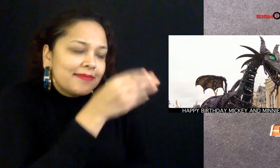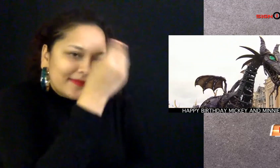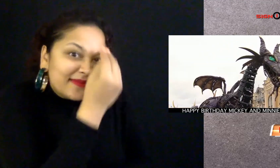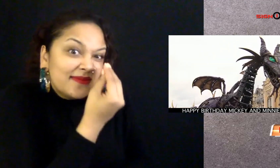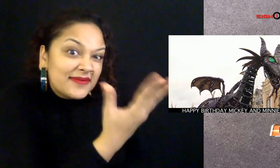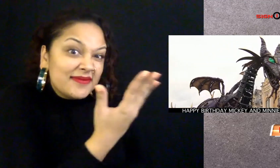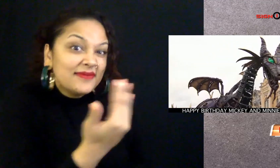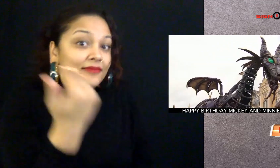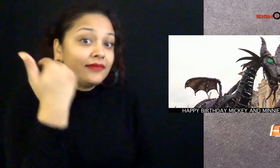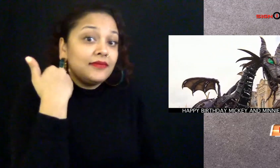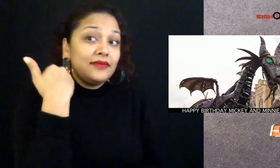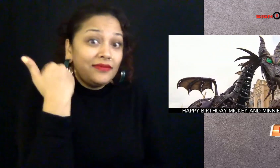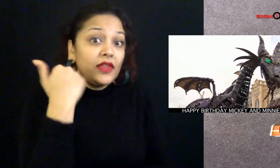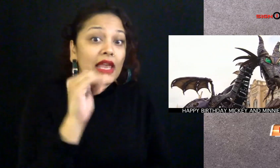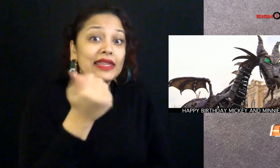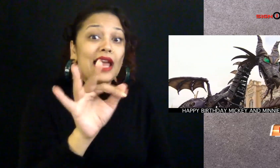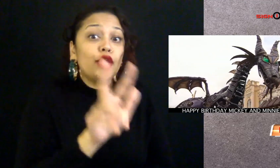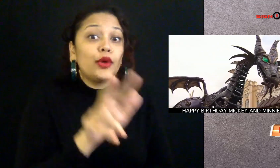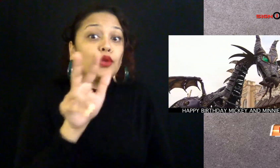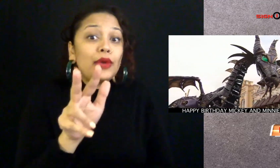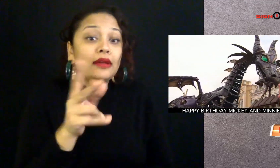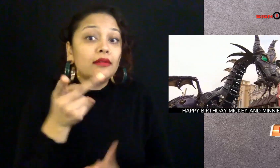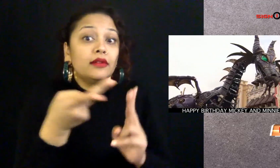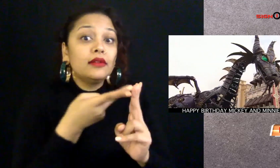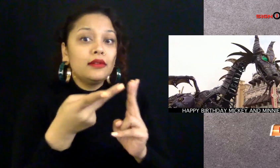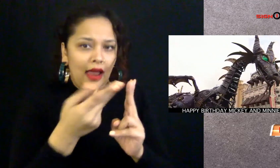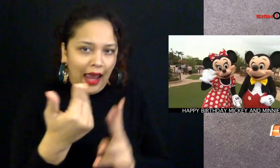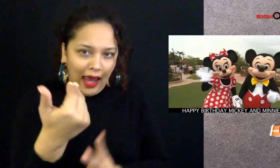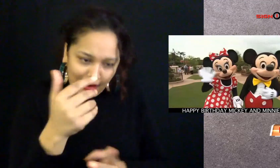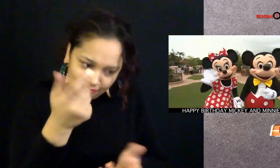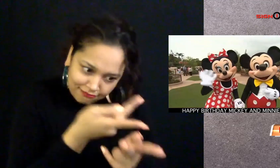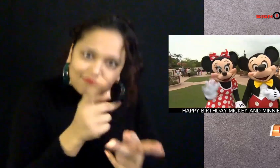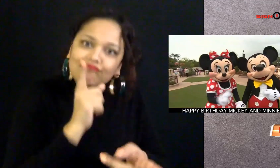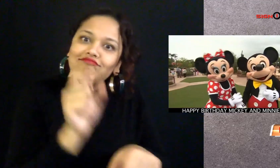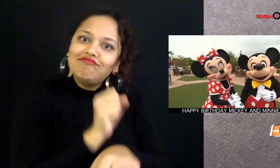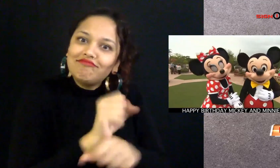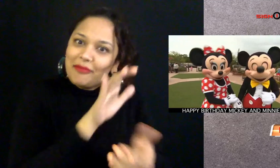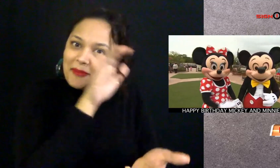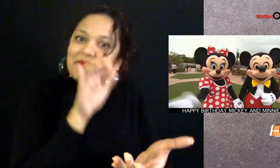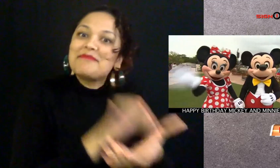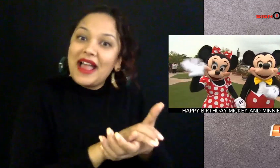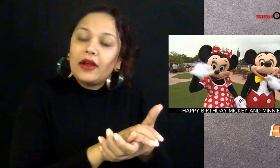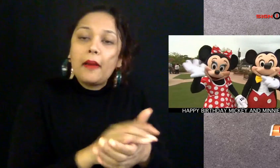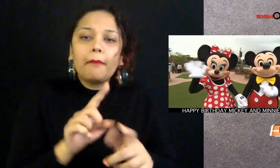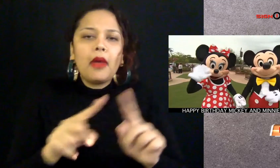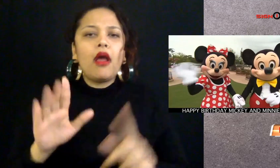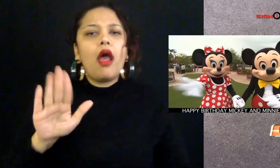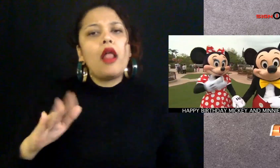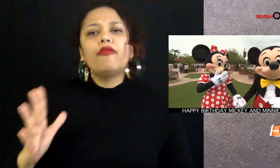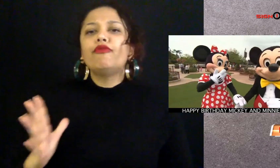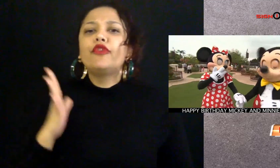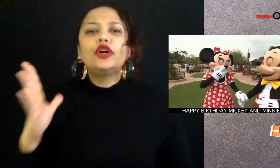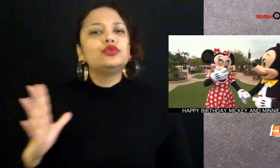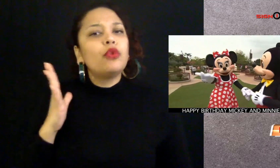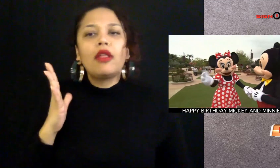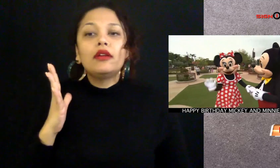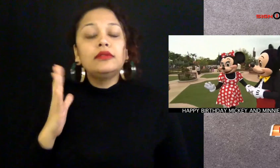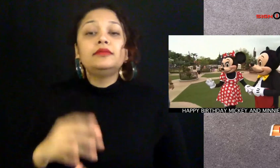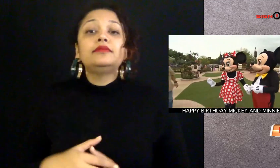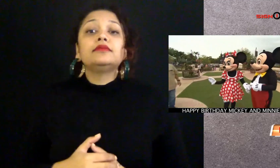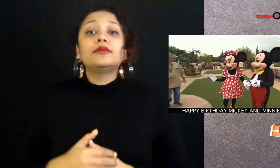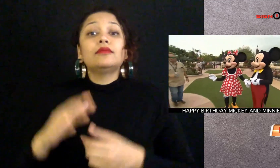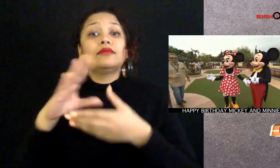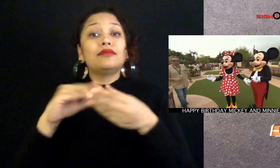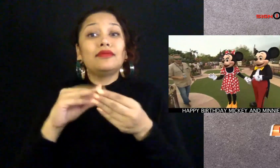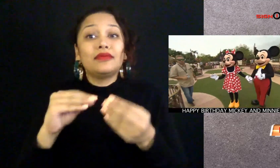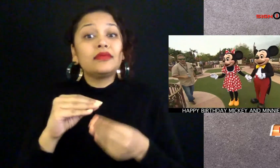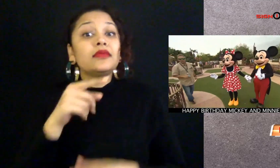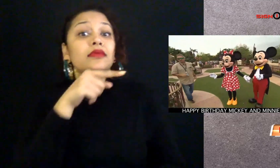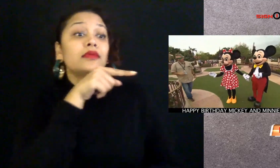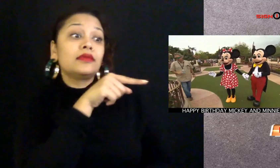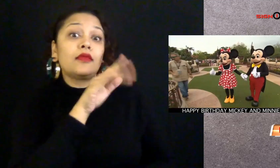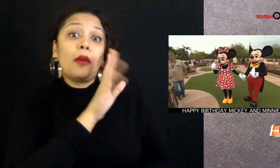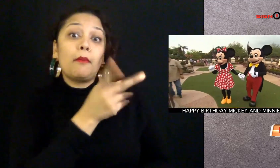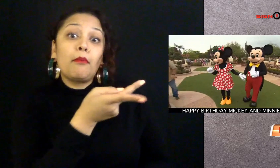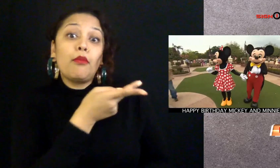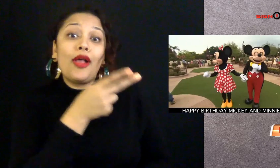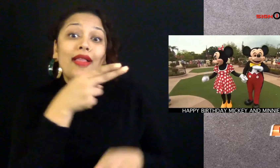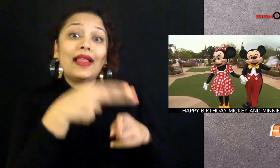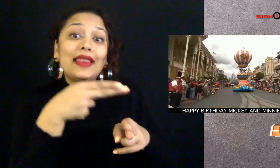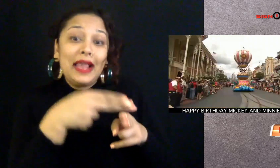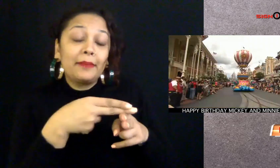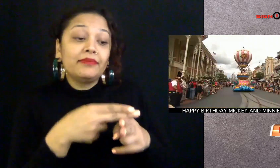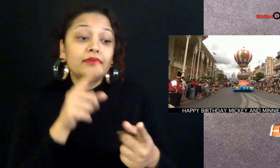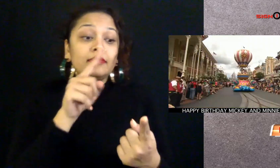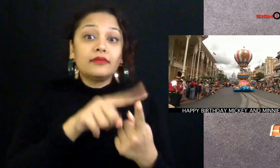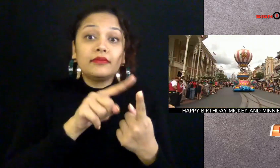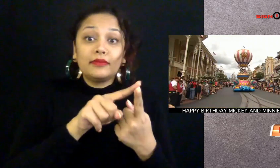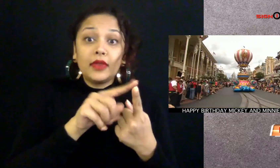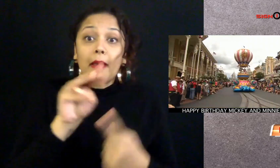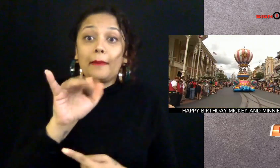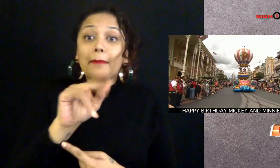privately in 1933 that Minnie and Mickey are married but it's never been officially stated